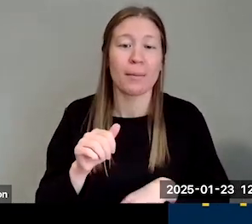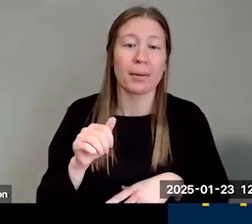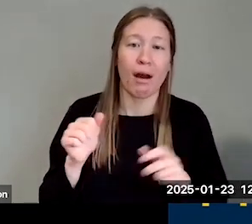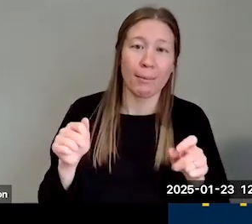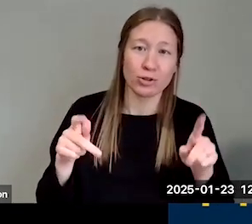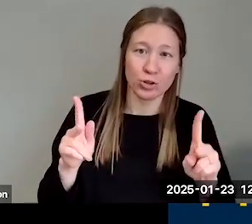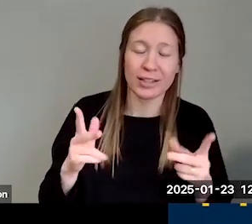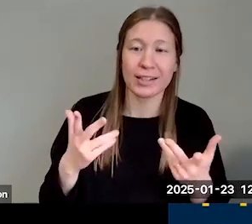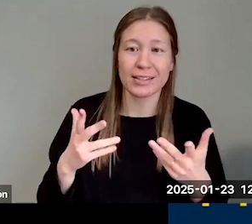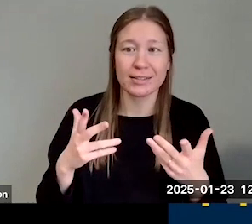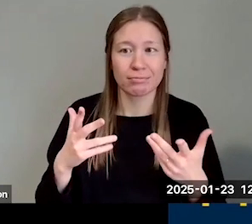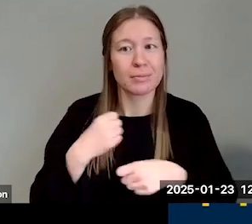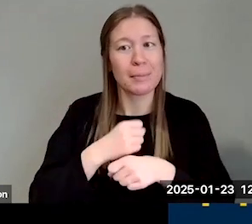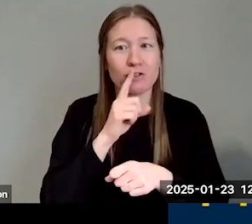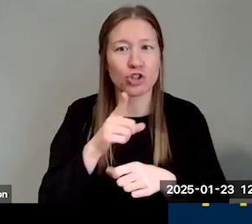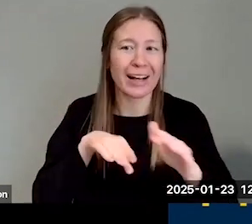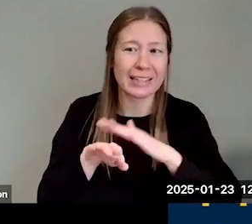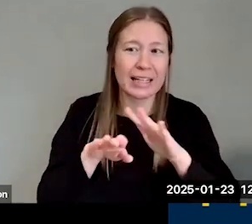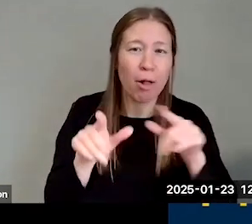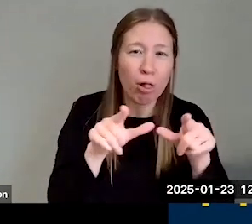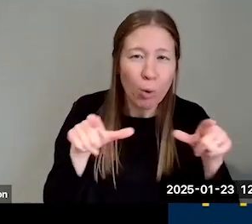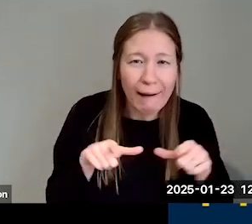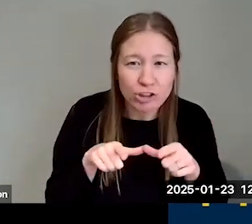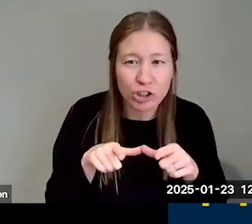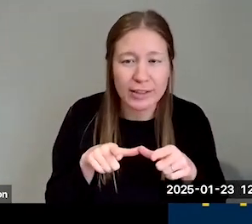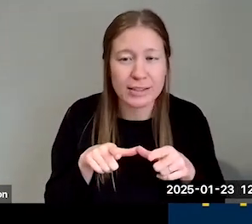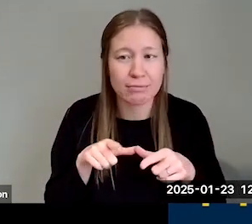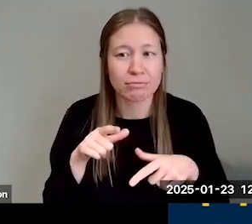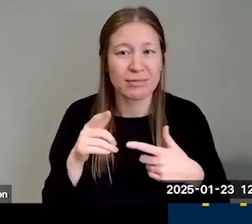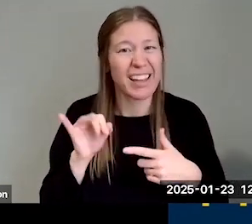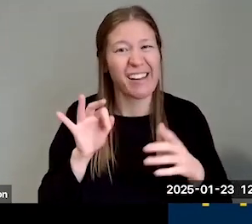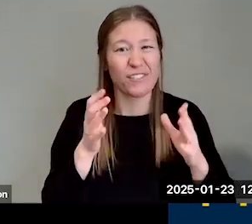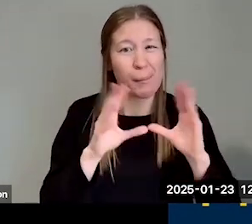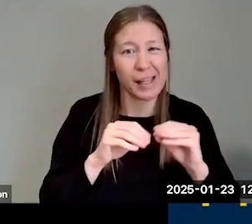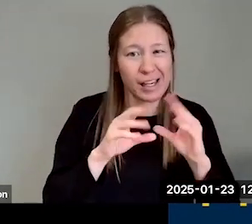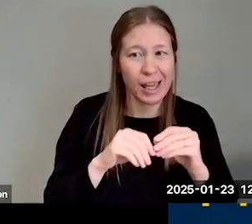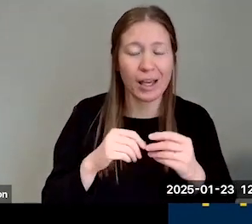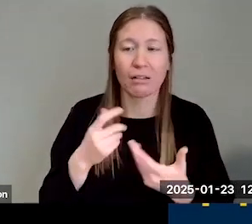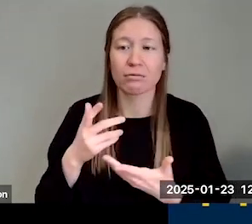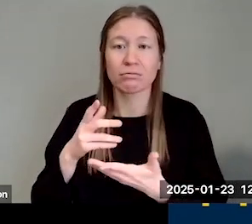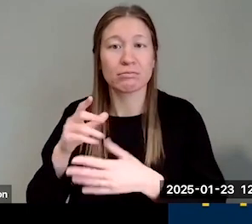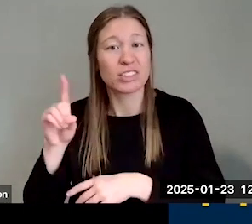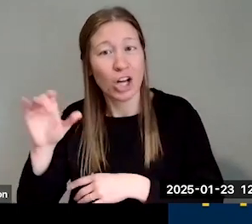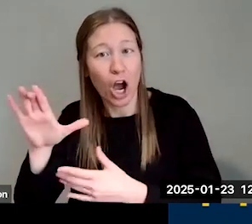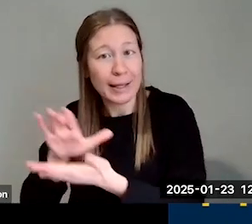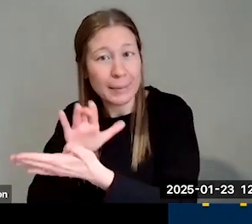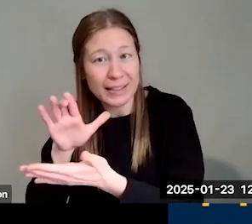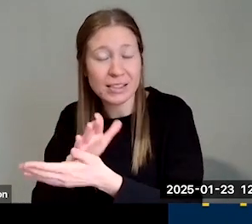and events in accessible locations, you're providing accessible documents and resources.